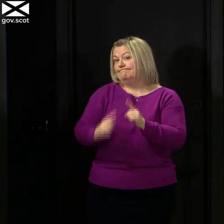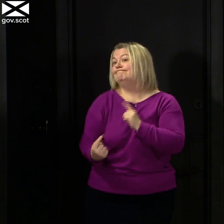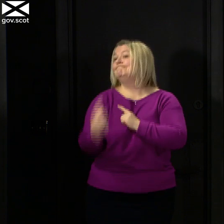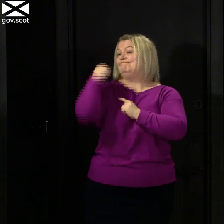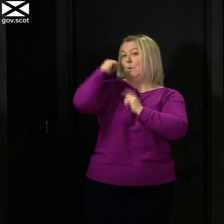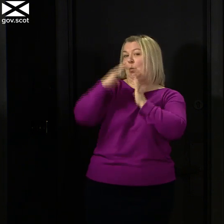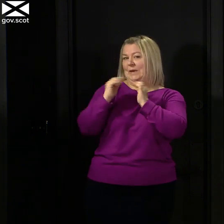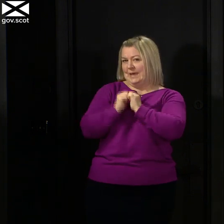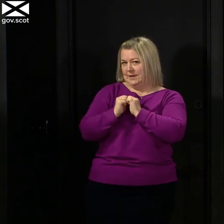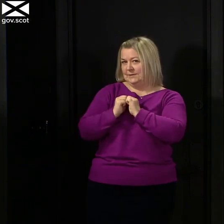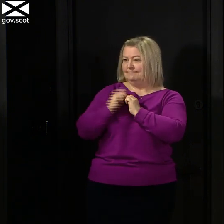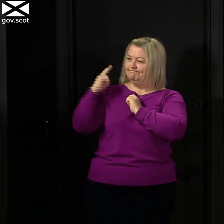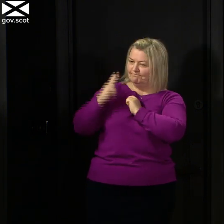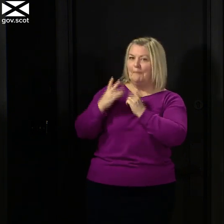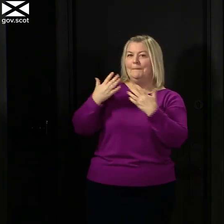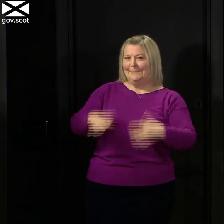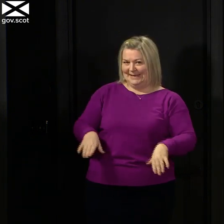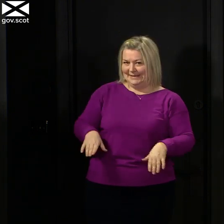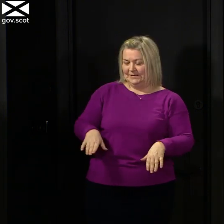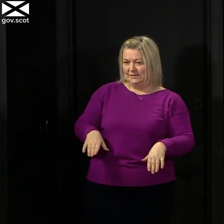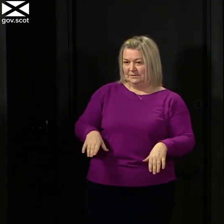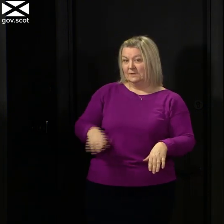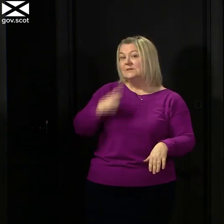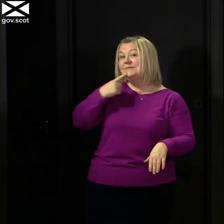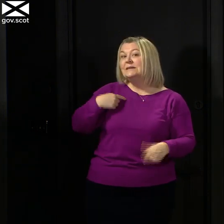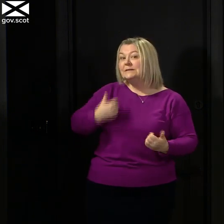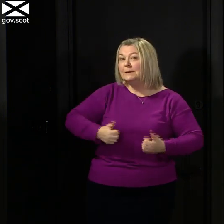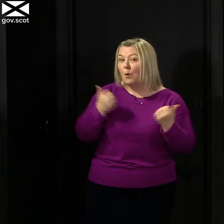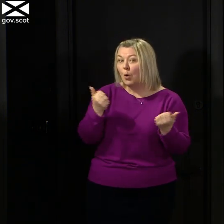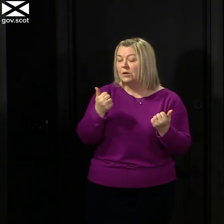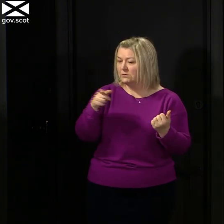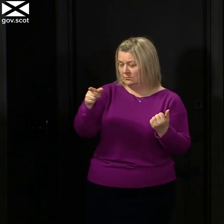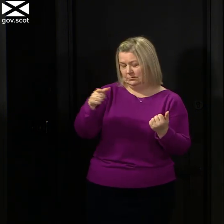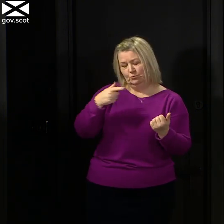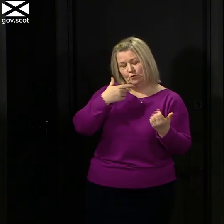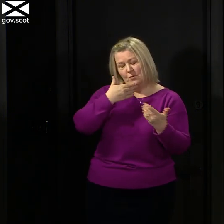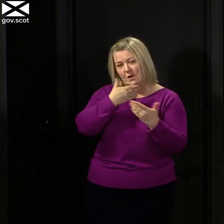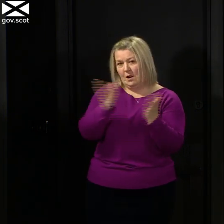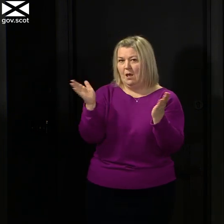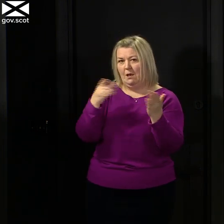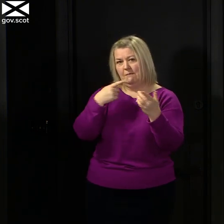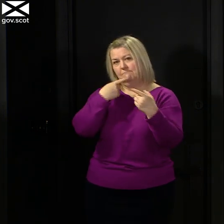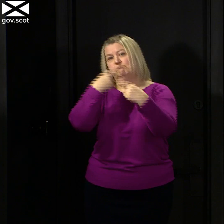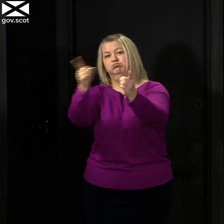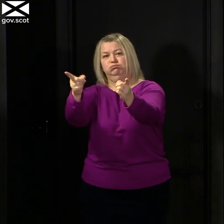the briefing yesterday morning and was open about that. Now as we said yesterday morning,